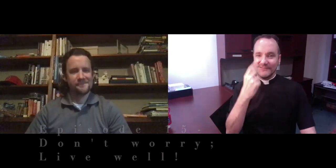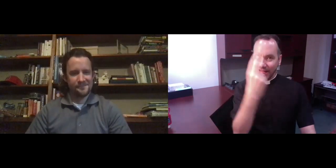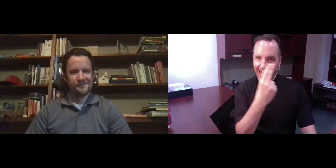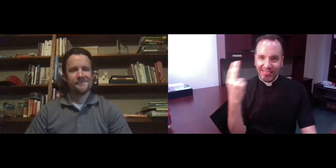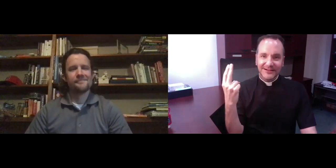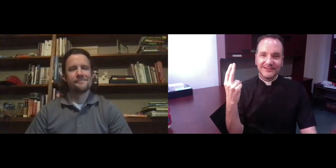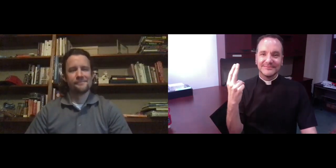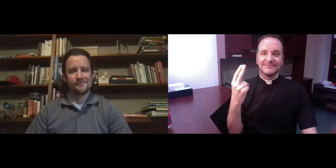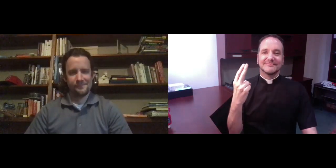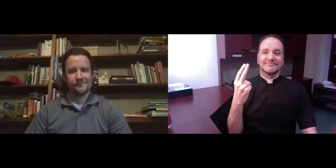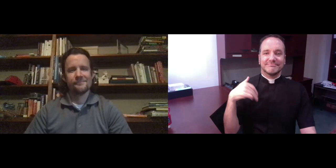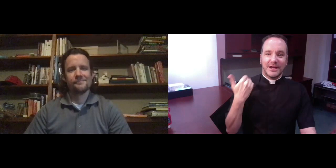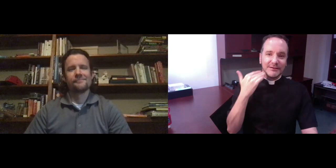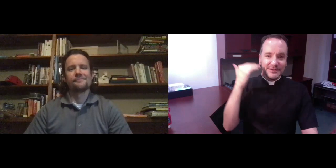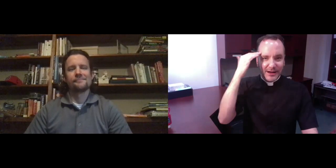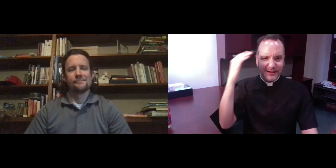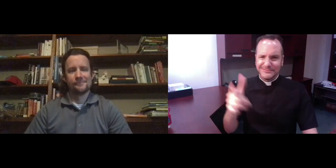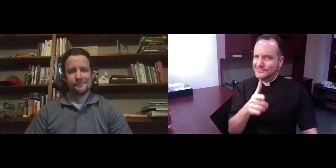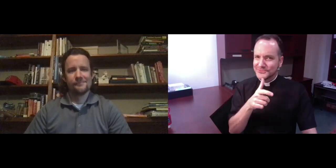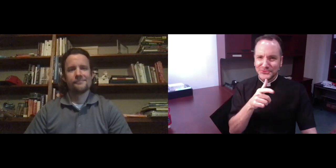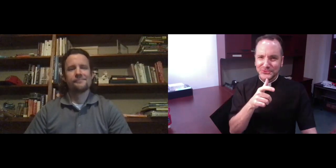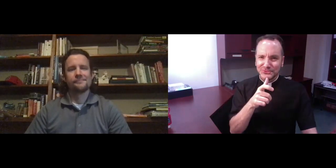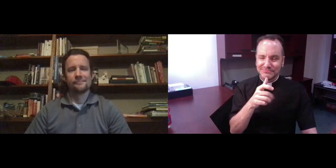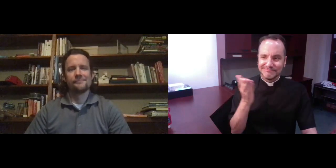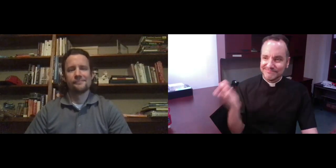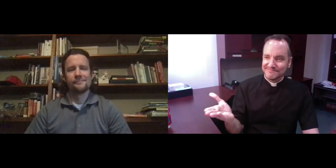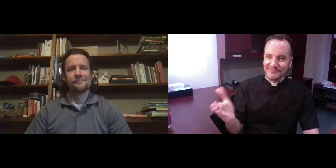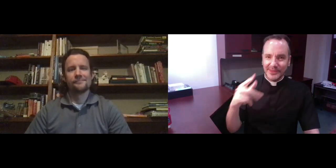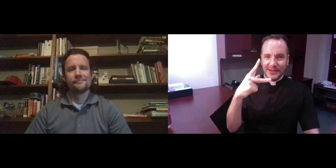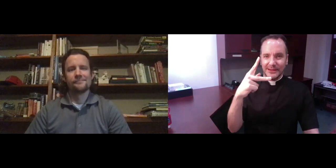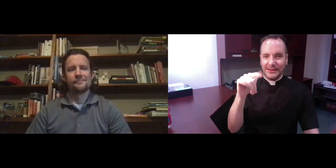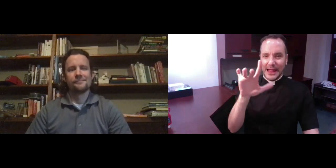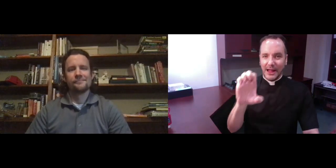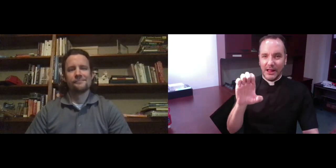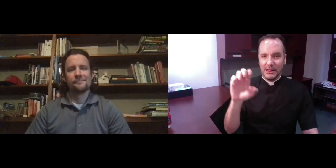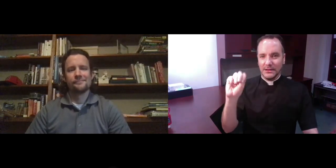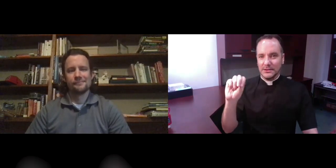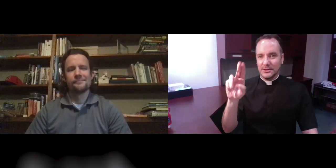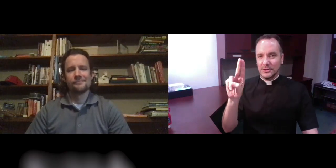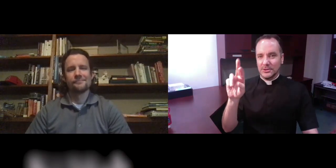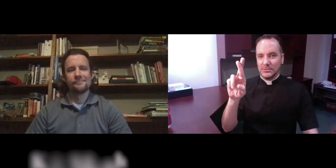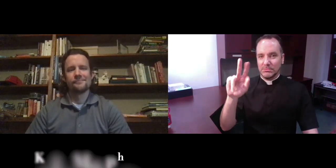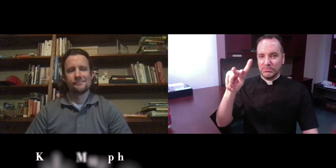This is our 15th episode. We have with us here today another Deaf Catholic young adult named